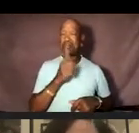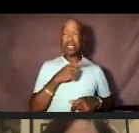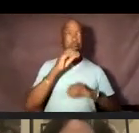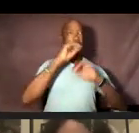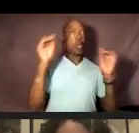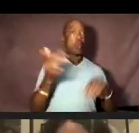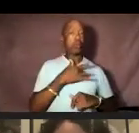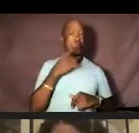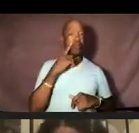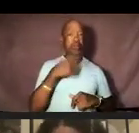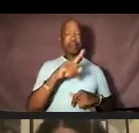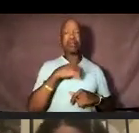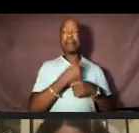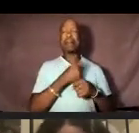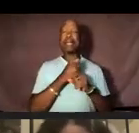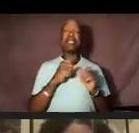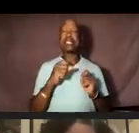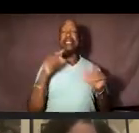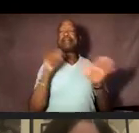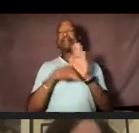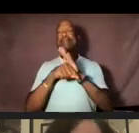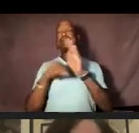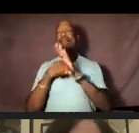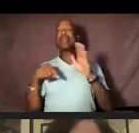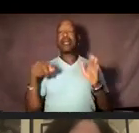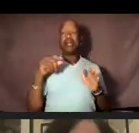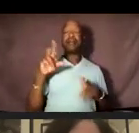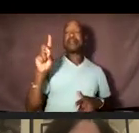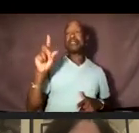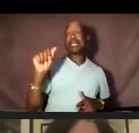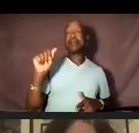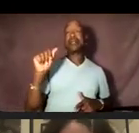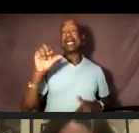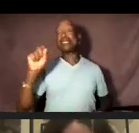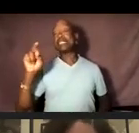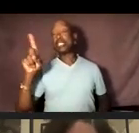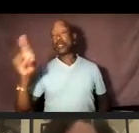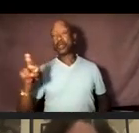enables the mass massacre of disabled people and seniors so next slide let's get started